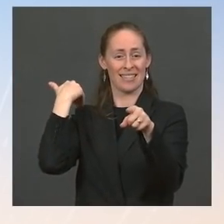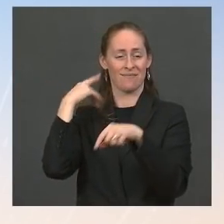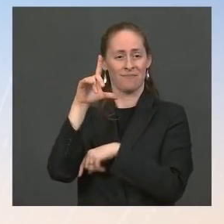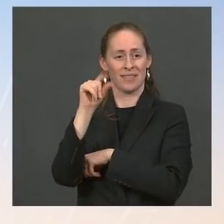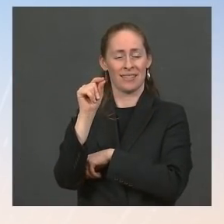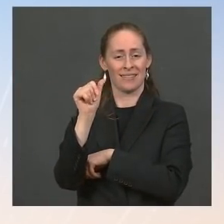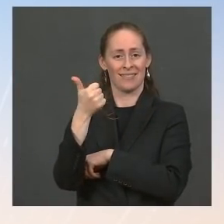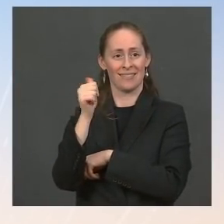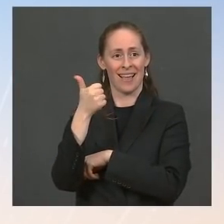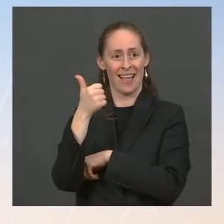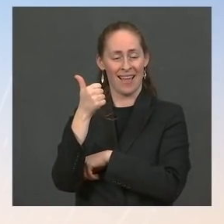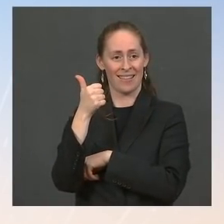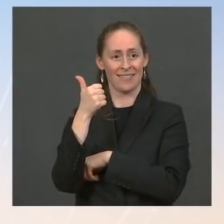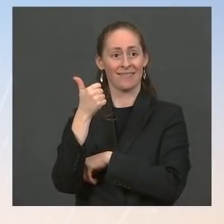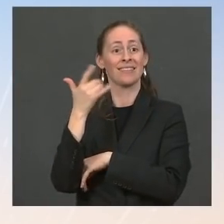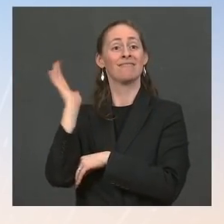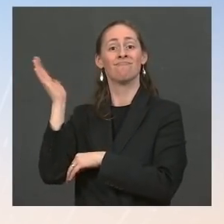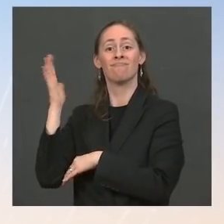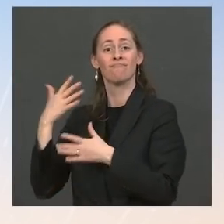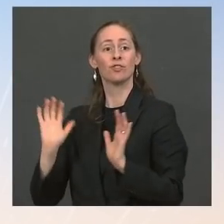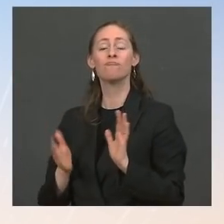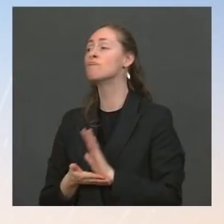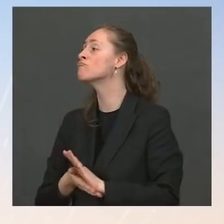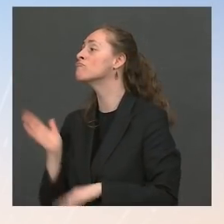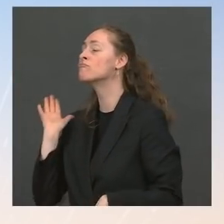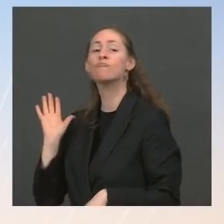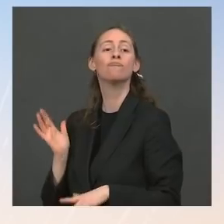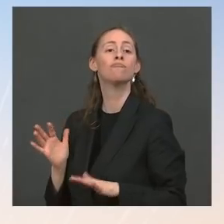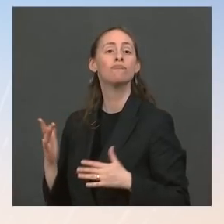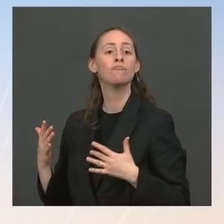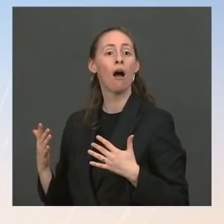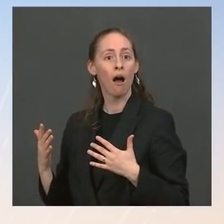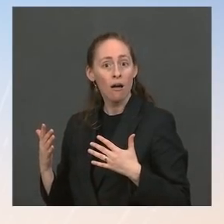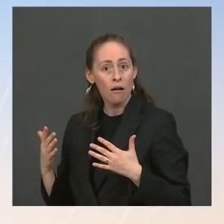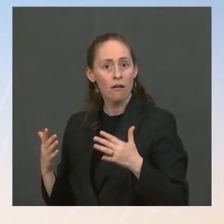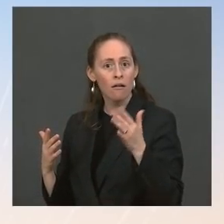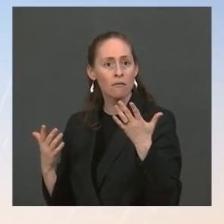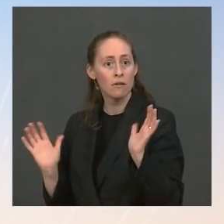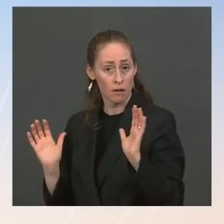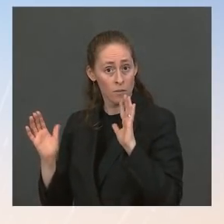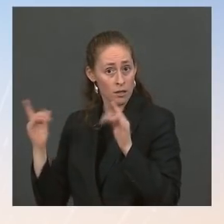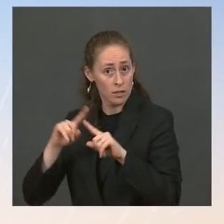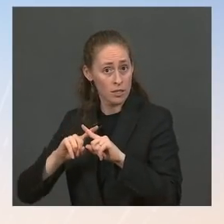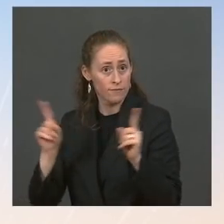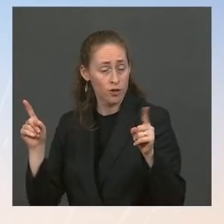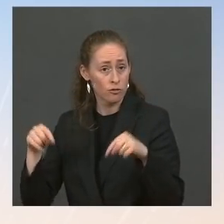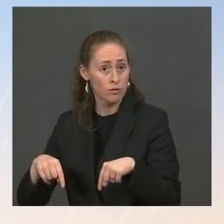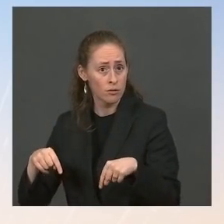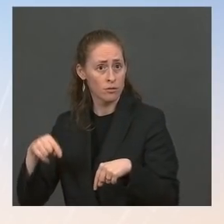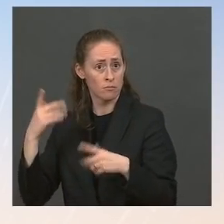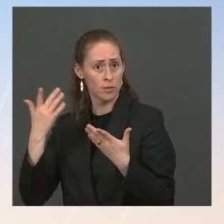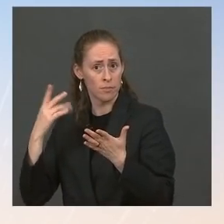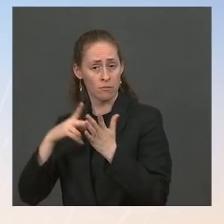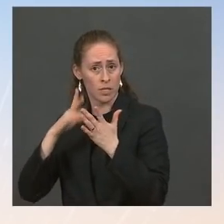Is this going to be longer-term selling? Are we going to see him a year from now at the bridges and so on?